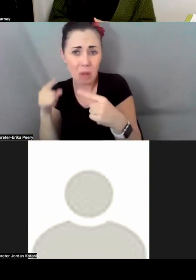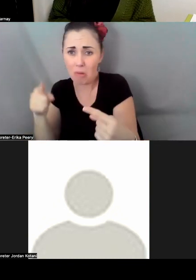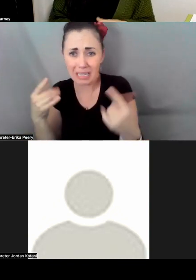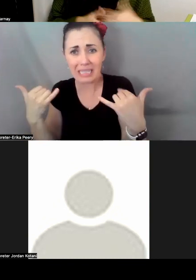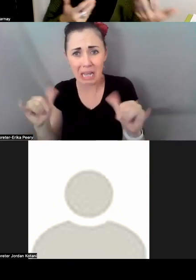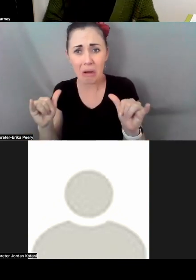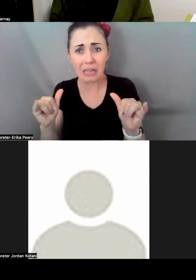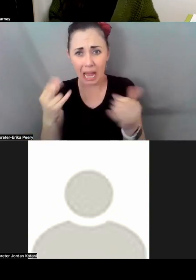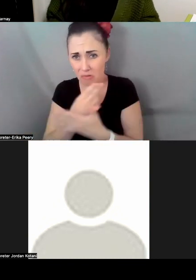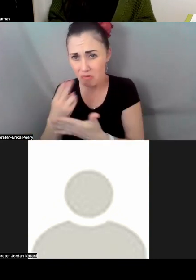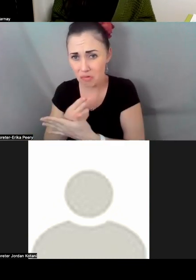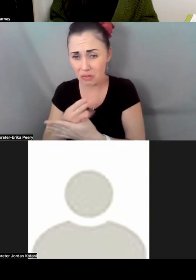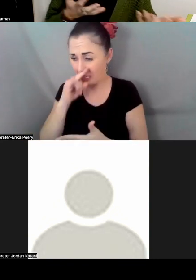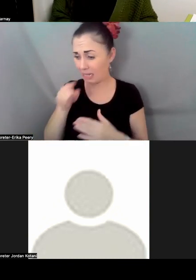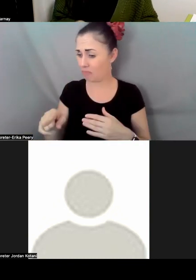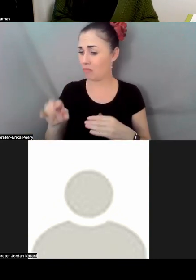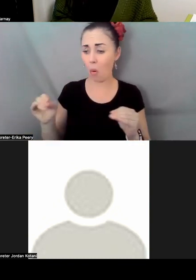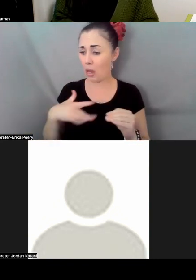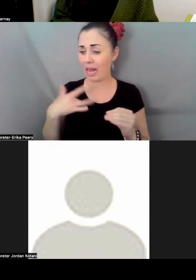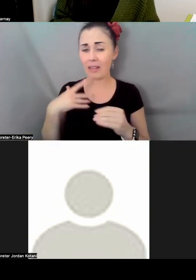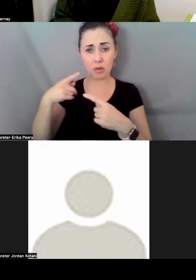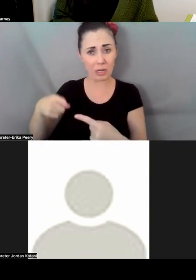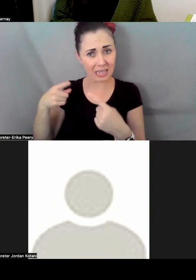our kids that don't have sensory difficulties can benefit from this. What we're finding,